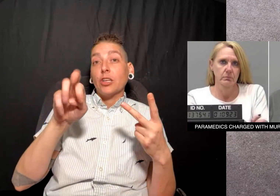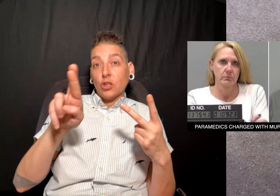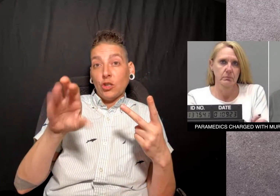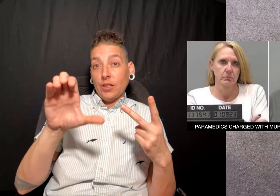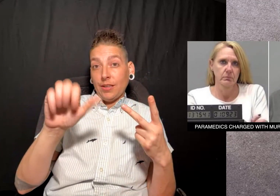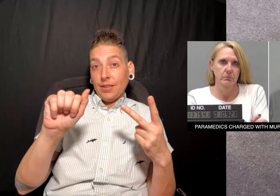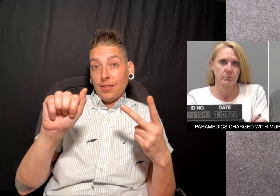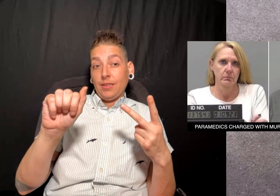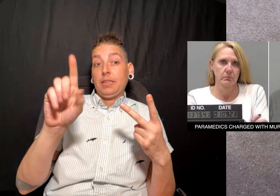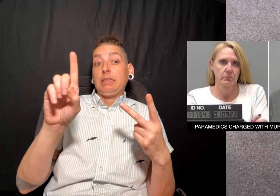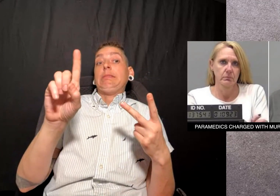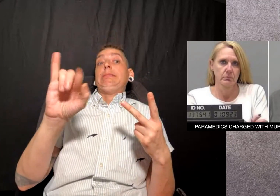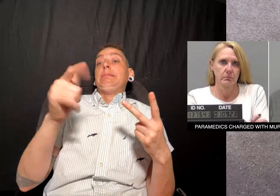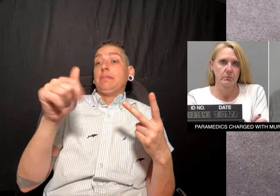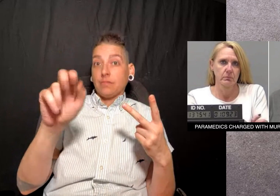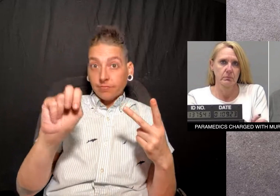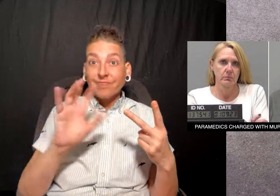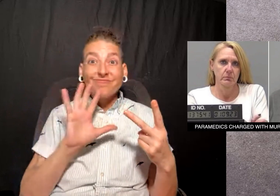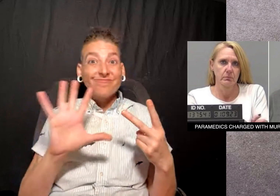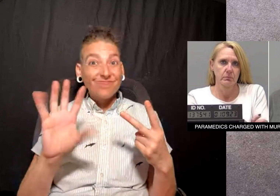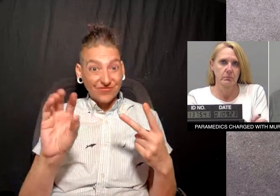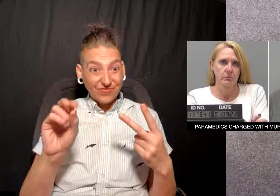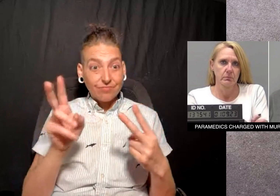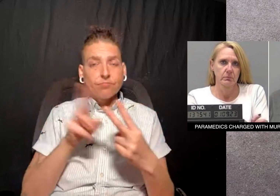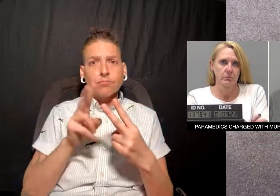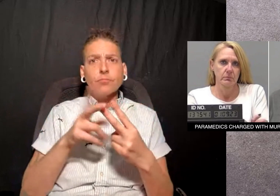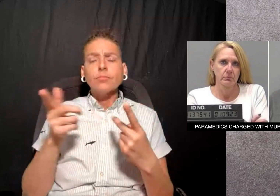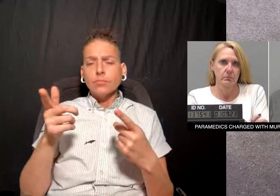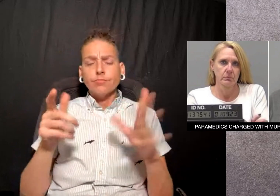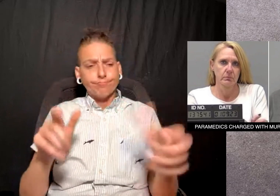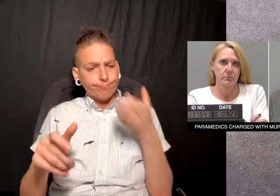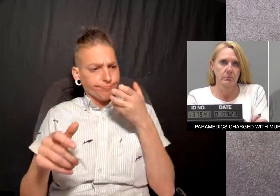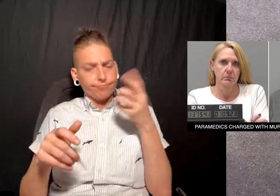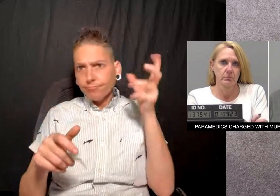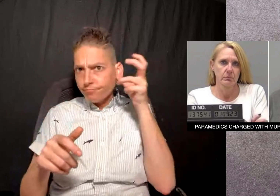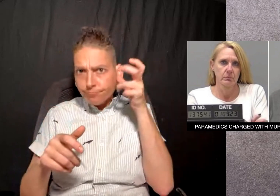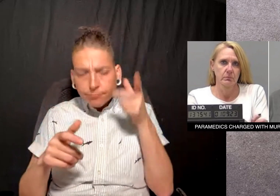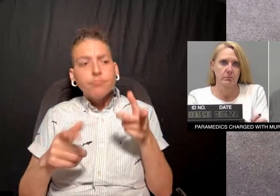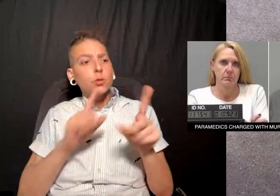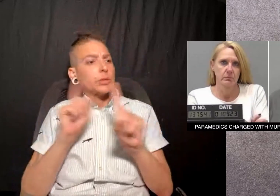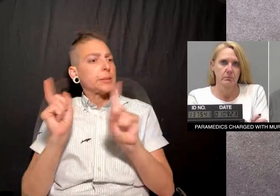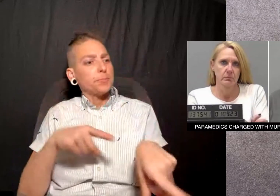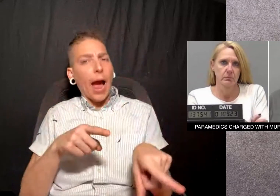and 50-year-old Peter Cadigan responded to a home in Springfield